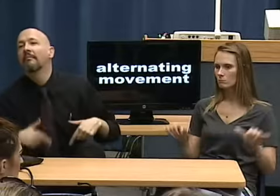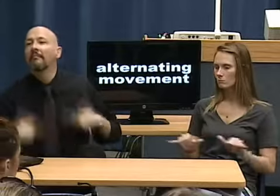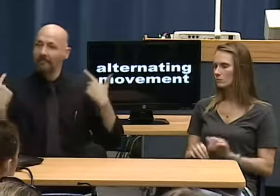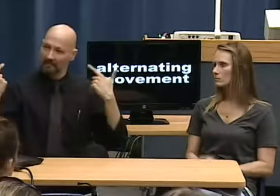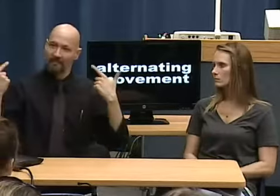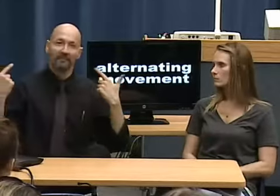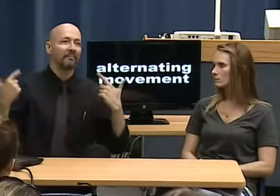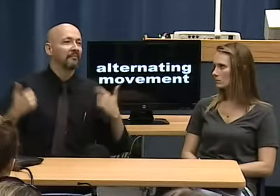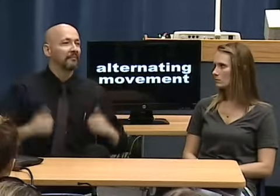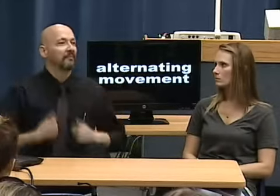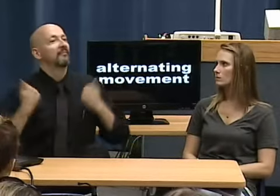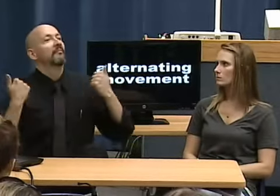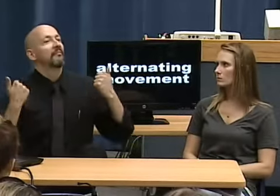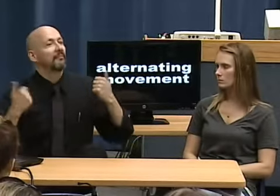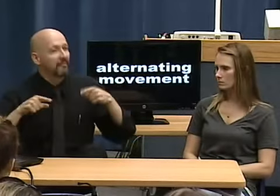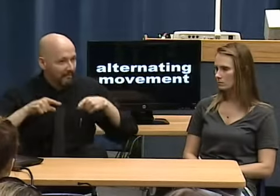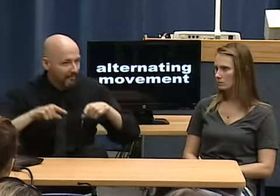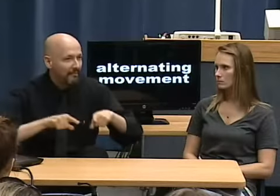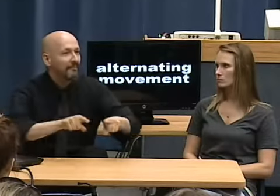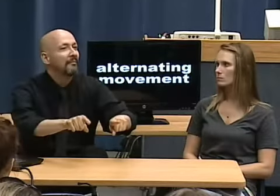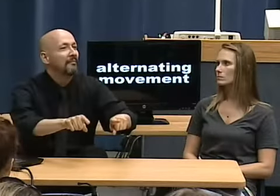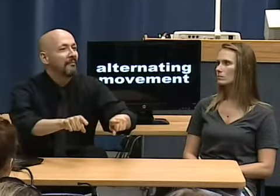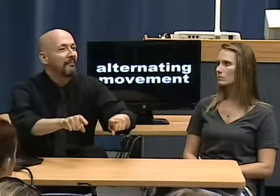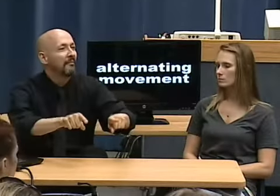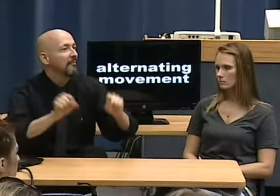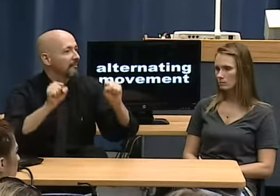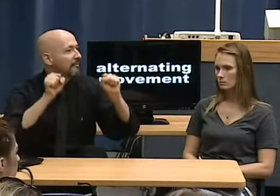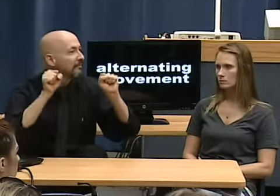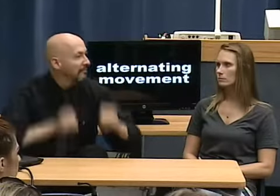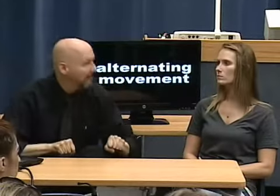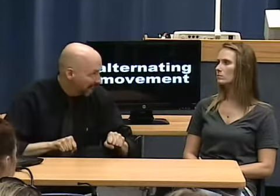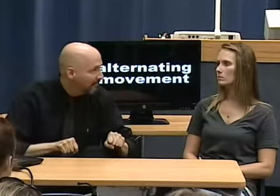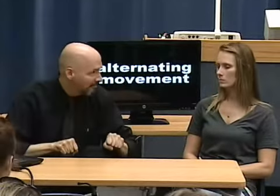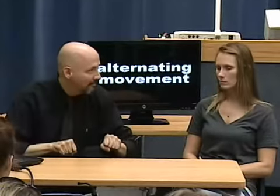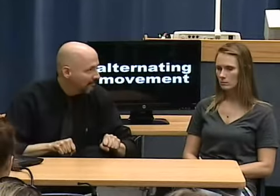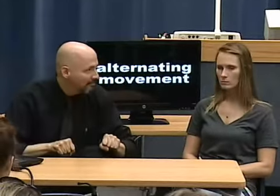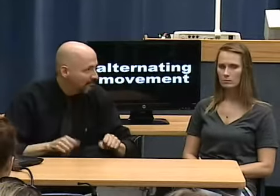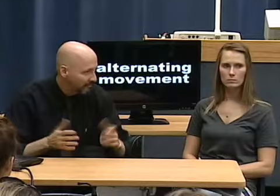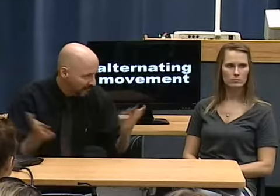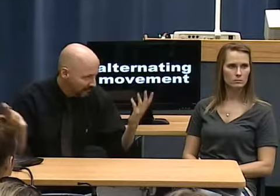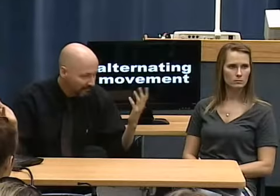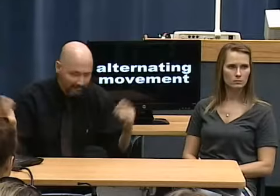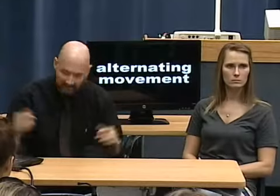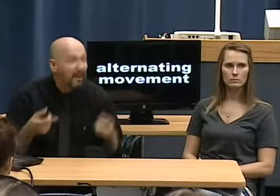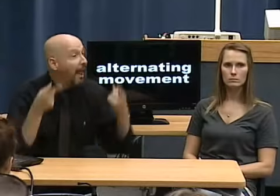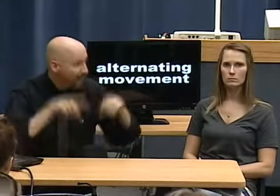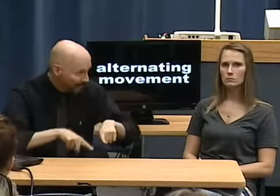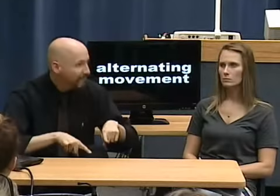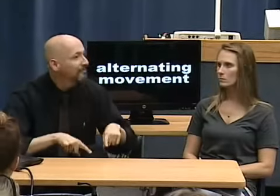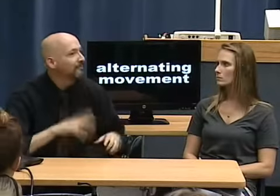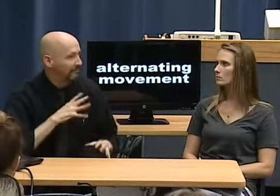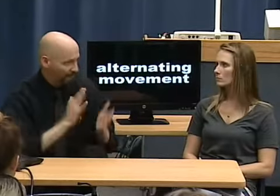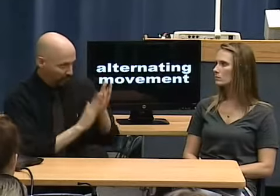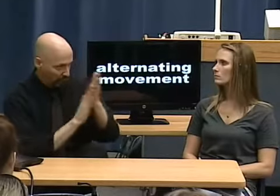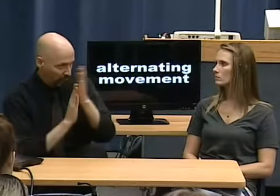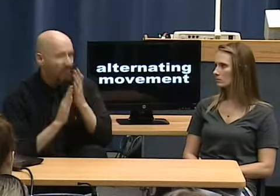Life. During. Can. Happen. Fine. Good job, everyone.